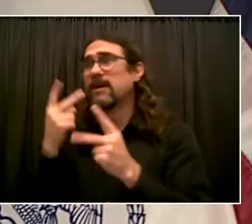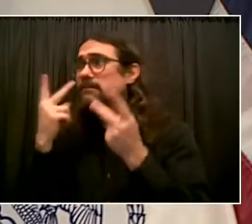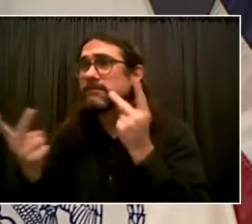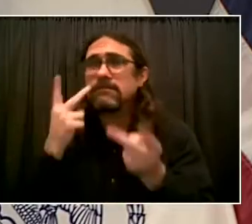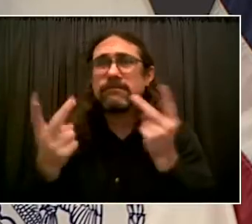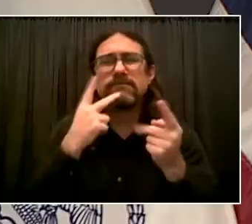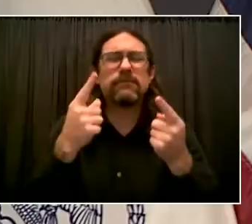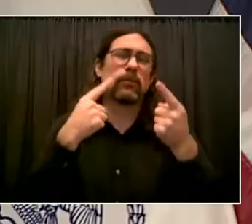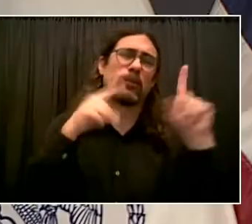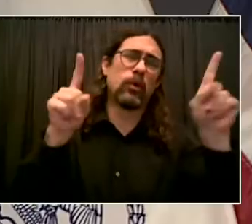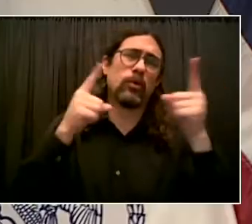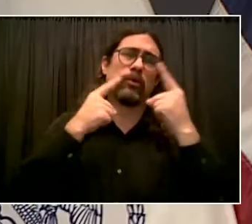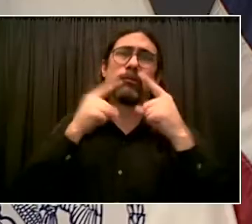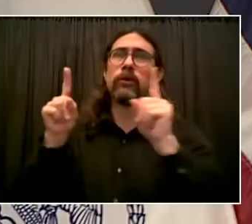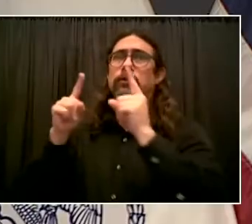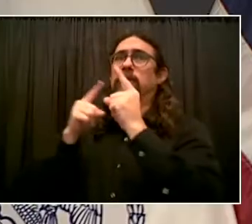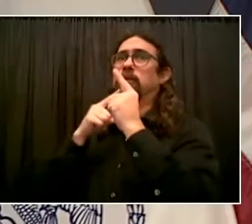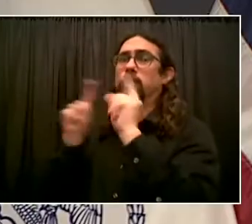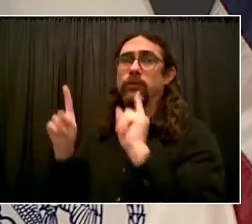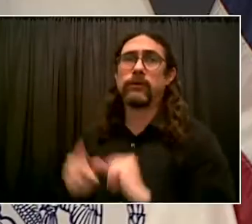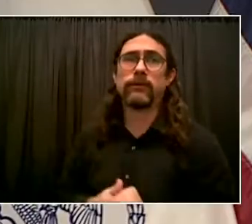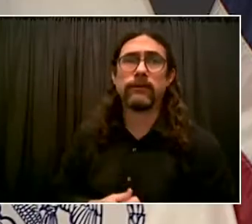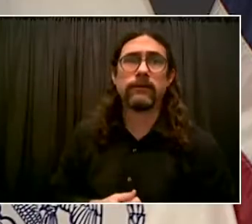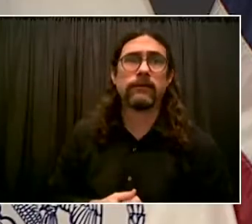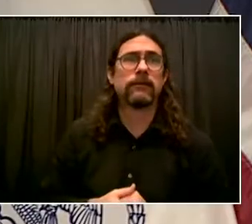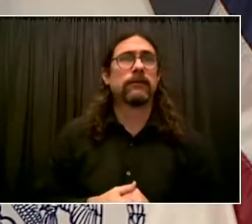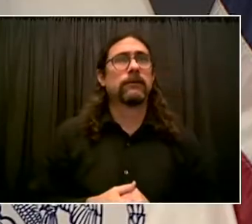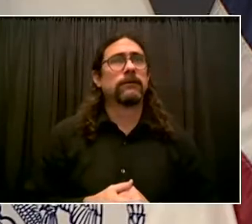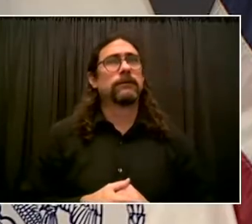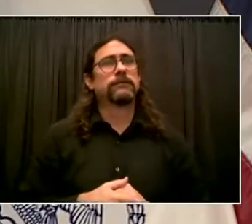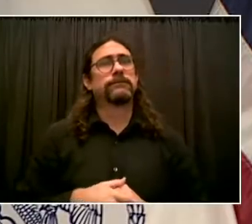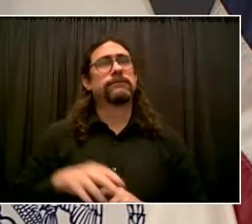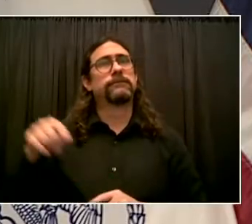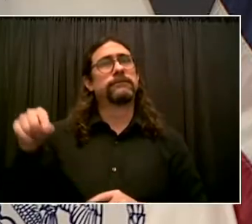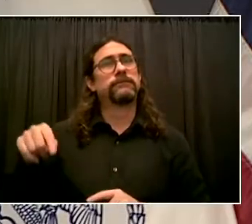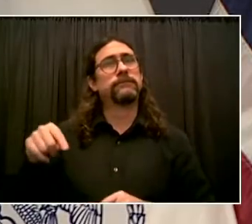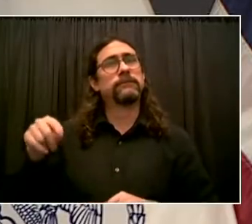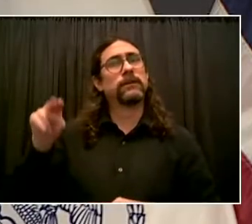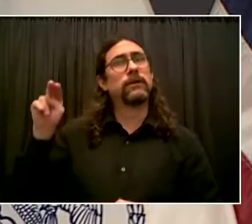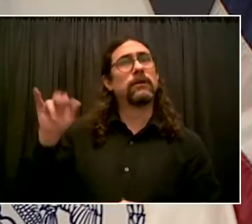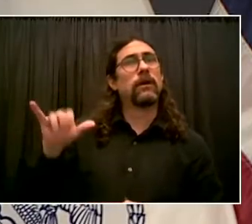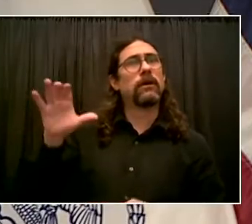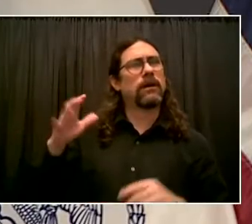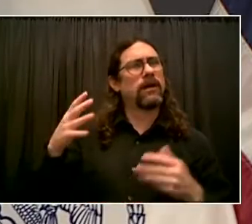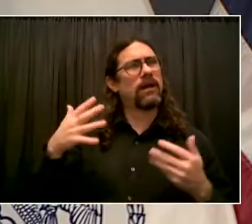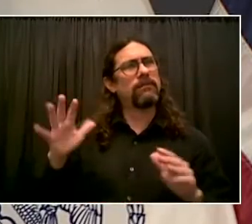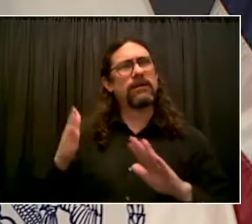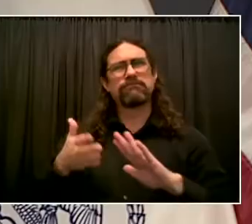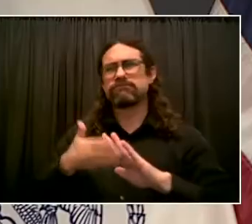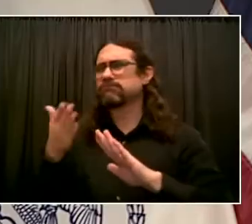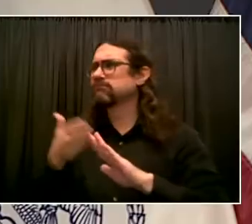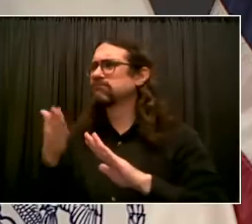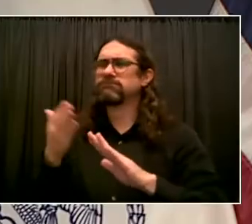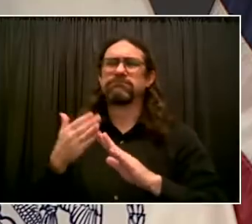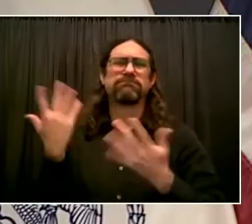IN THIS WAR AGAINST,. THE ONE THING THAT IS WORKED EVERY SINGLE TIME ACROSS THE BOARD ON A STRATEGIC LEVEL IS THE REASON NEW YORK CITY IS